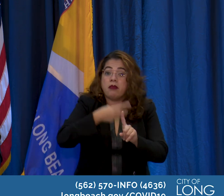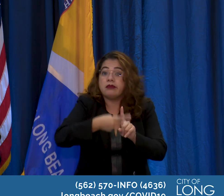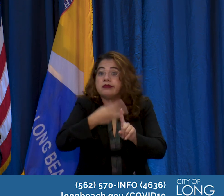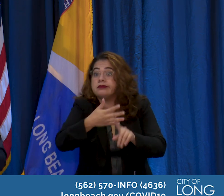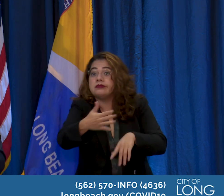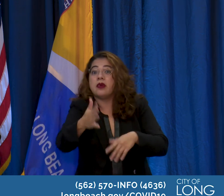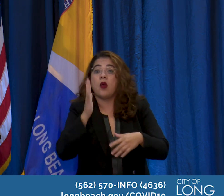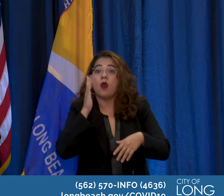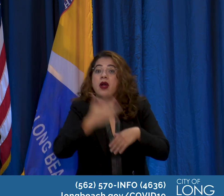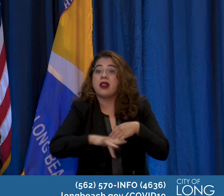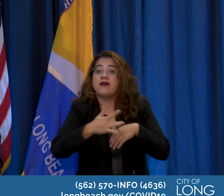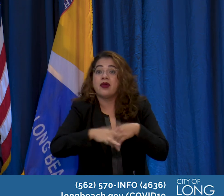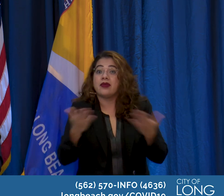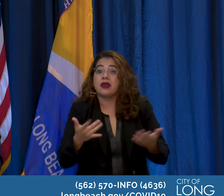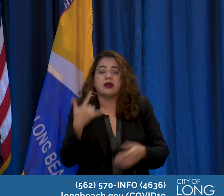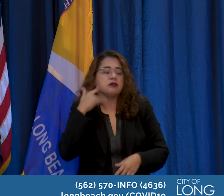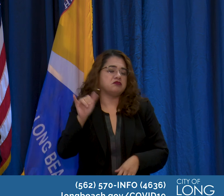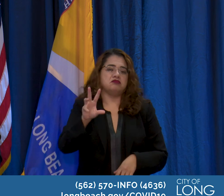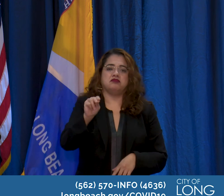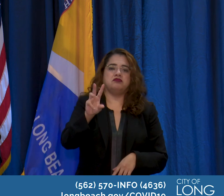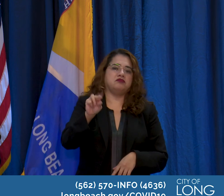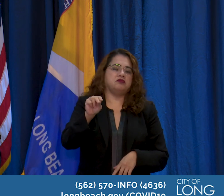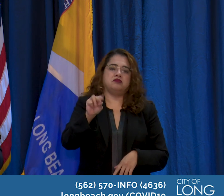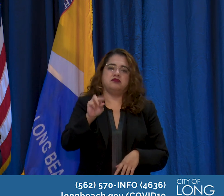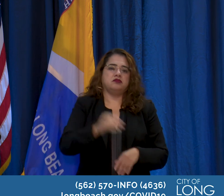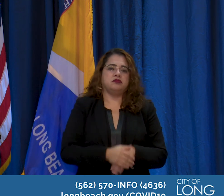It's still, there is no approved FDA vaccine.